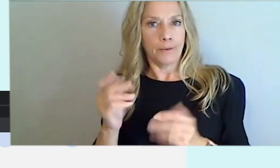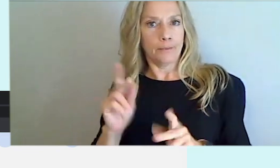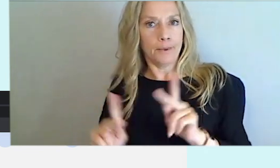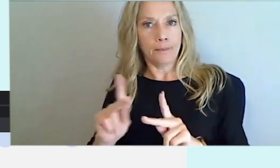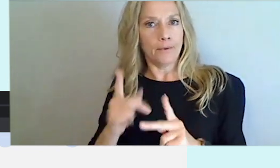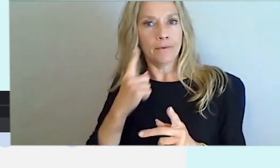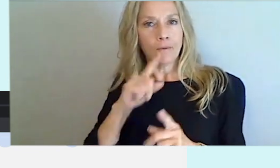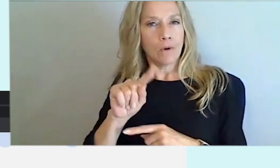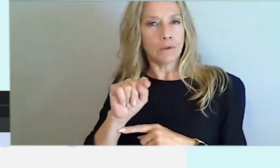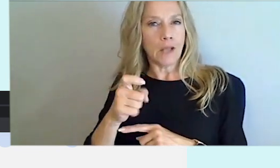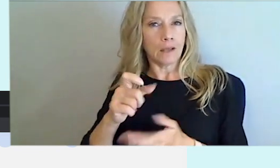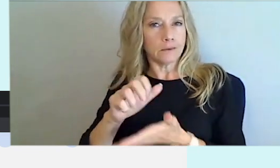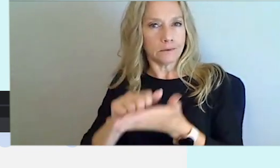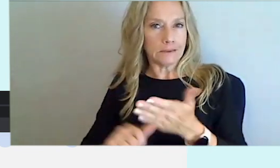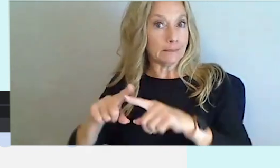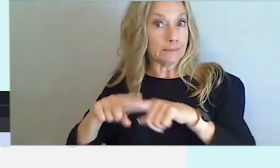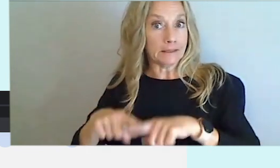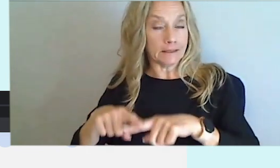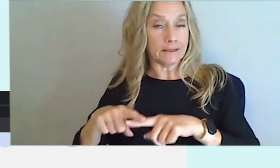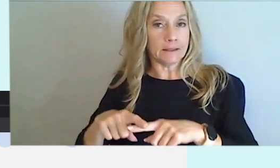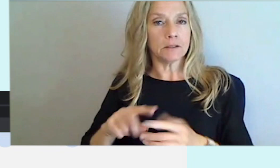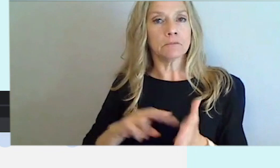So, the member will select no and click next.